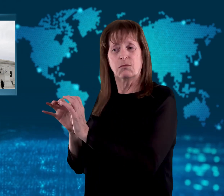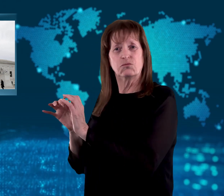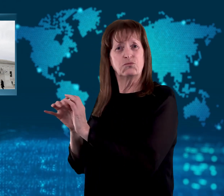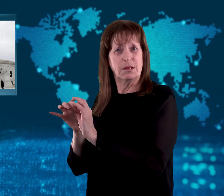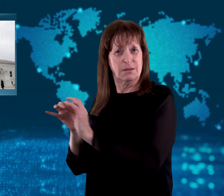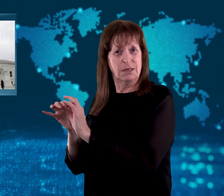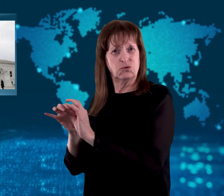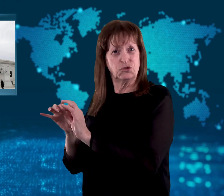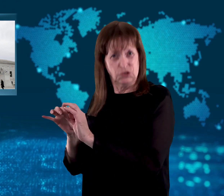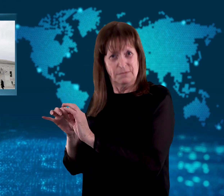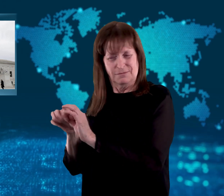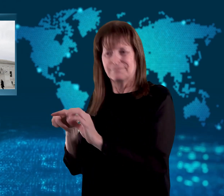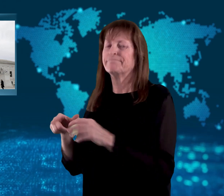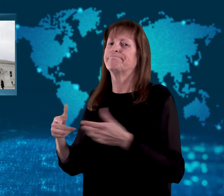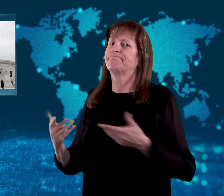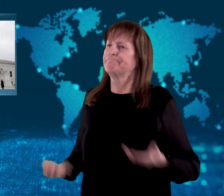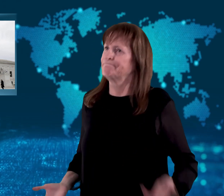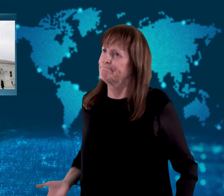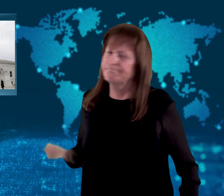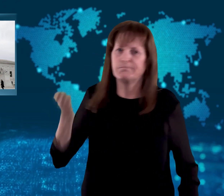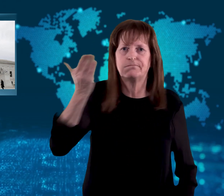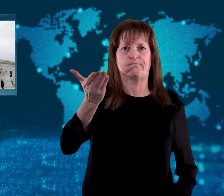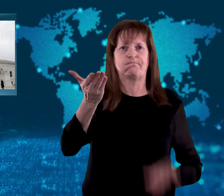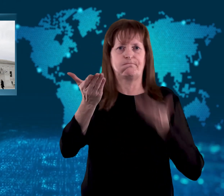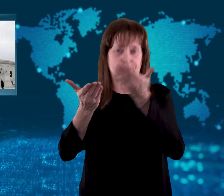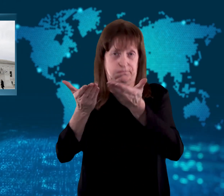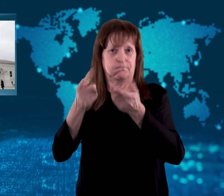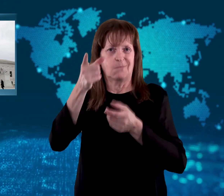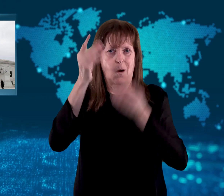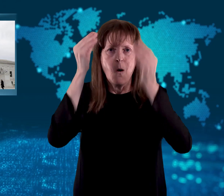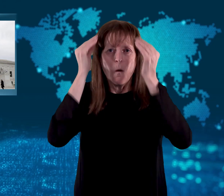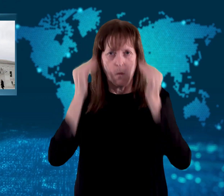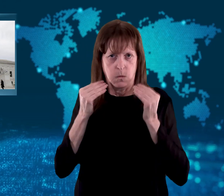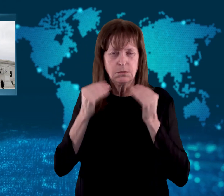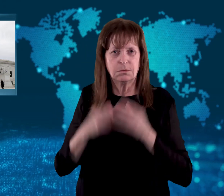the case to the court.